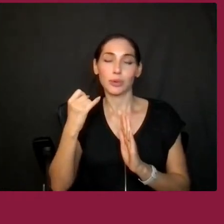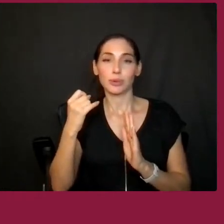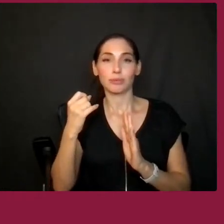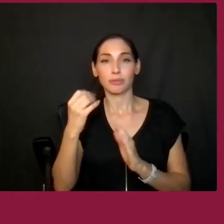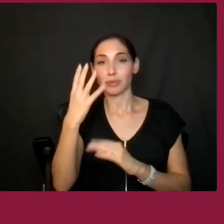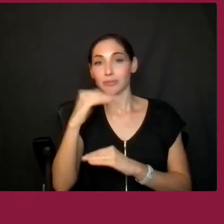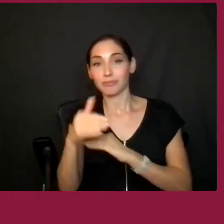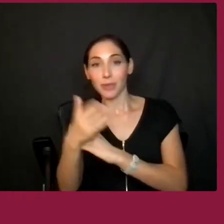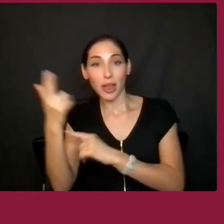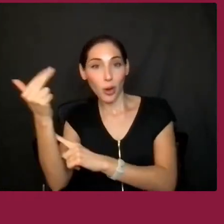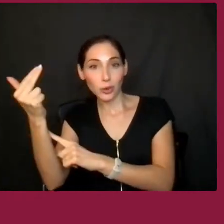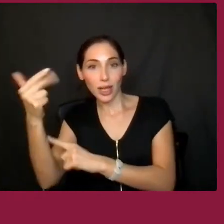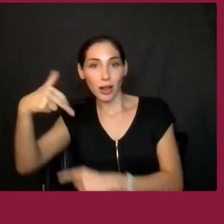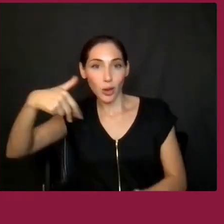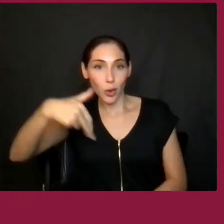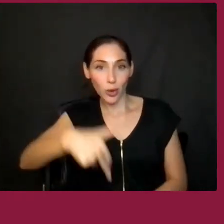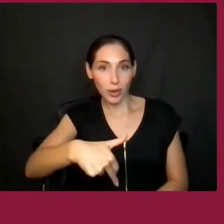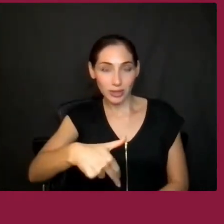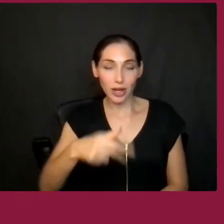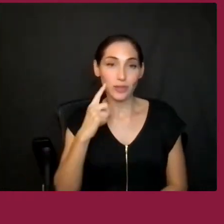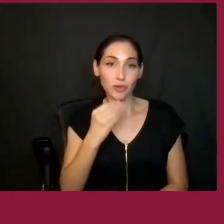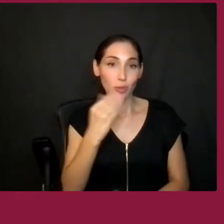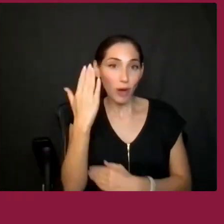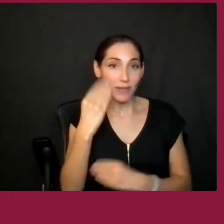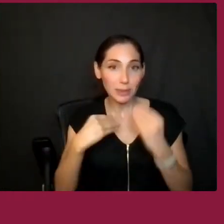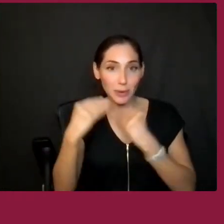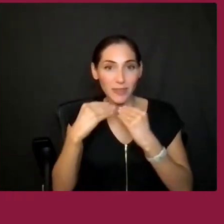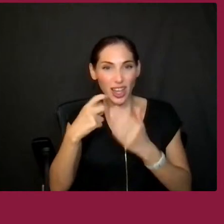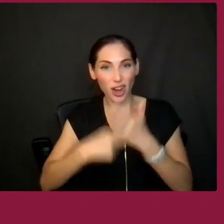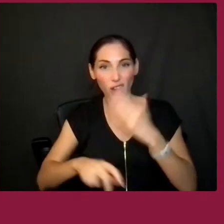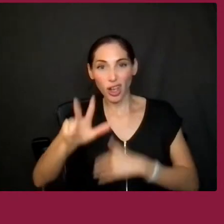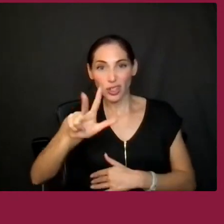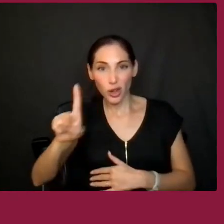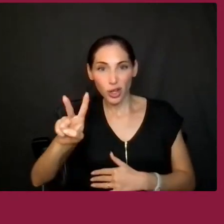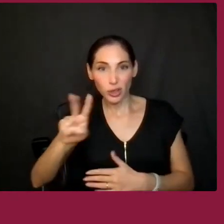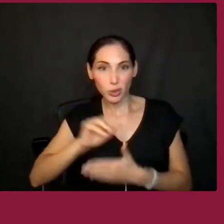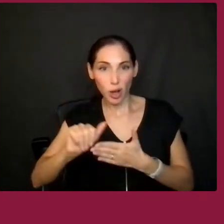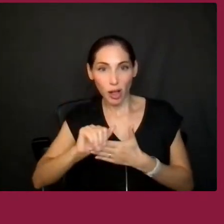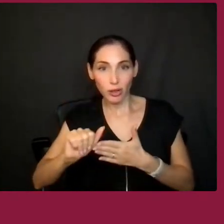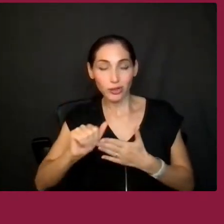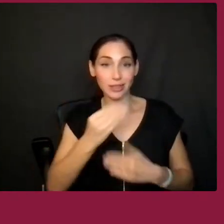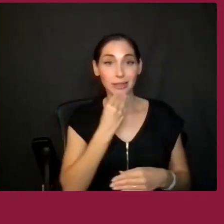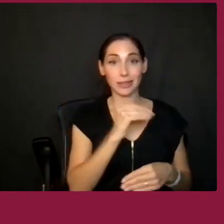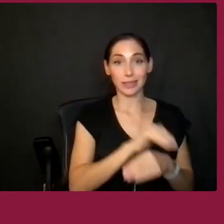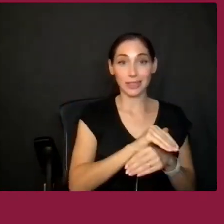and the breakfast buffet is 32, dinner starts looking really bad.